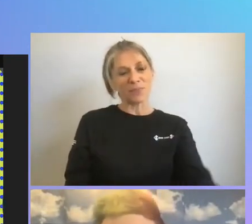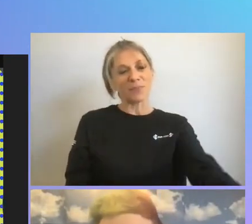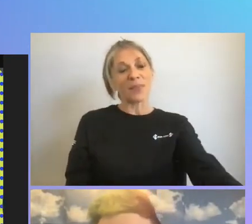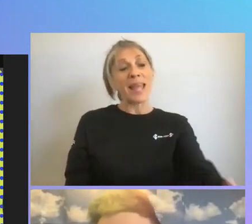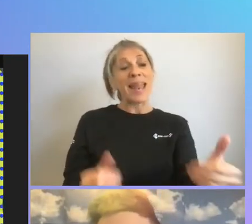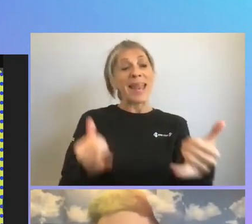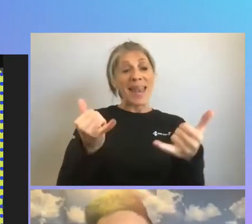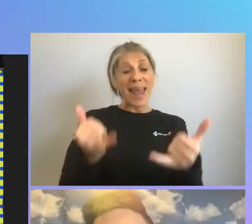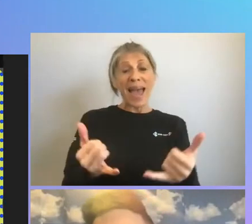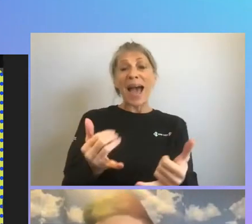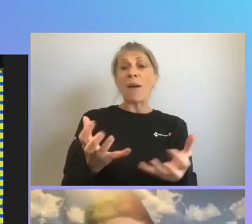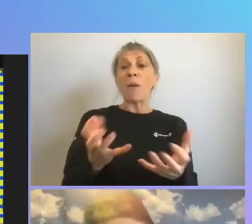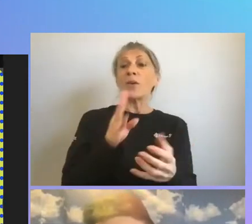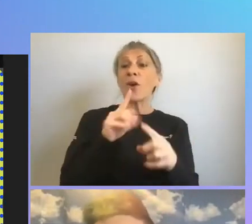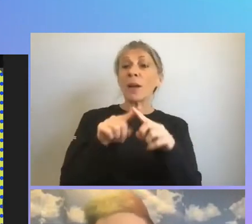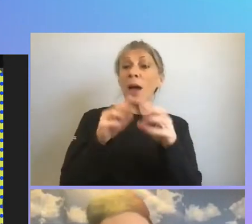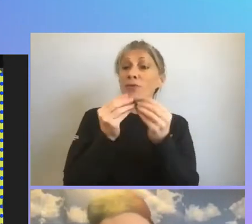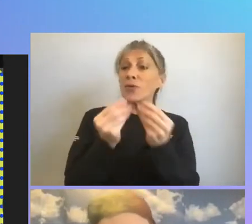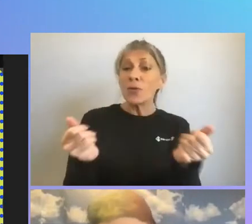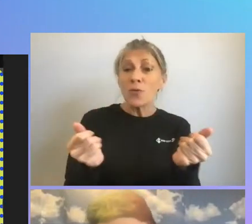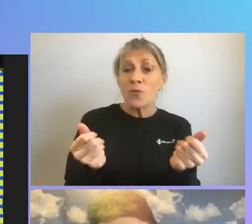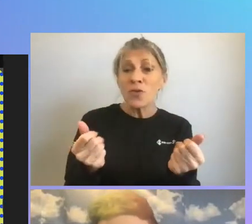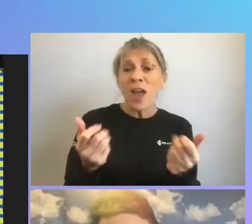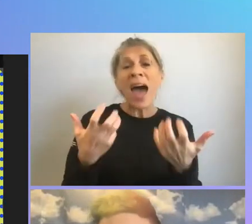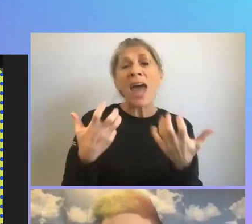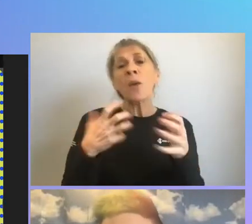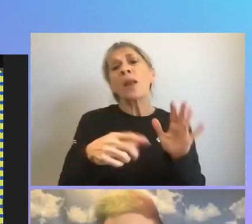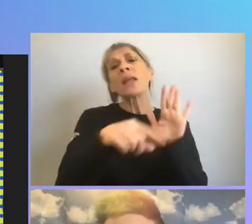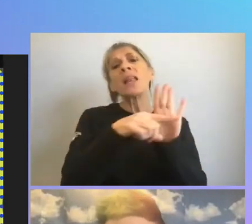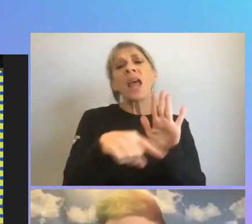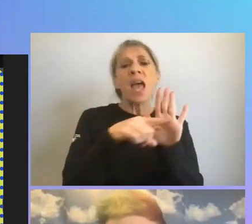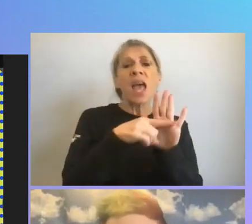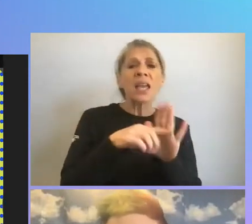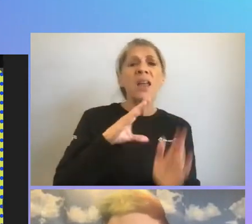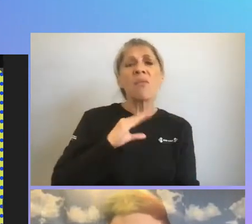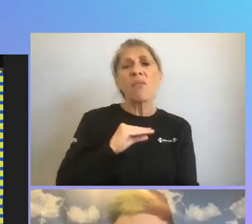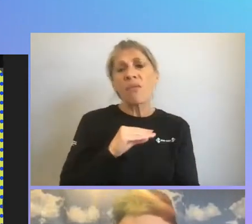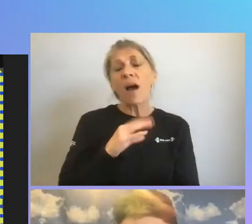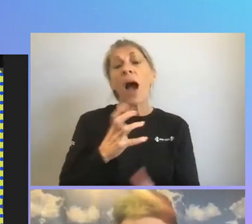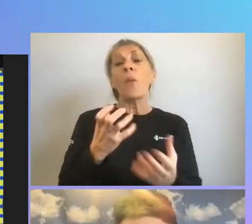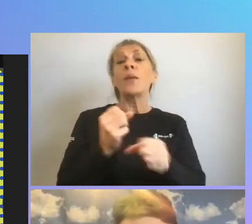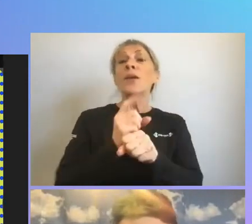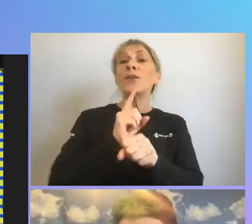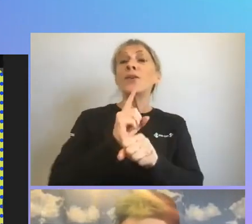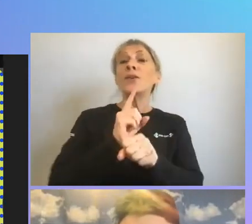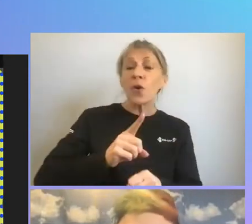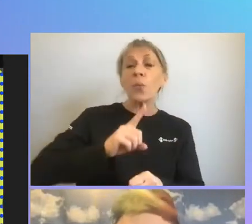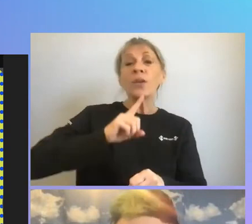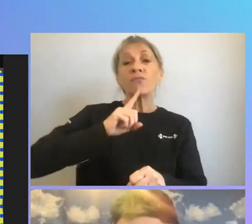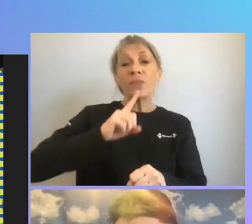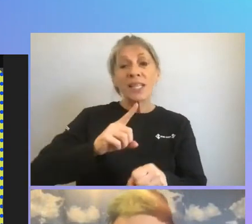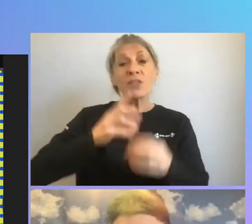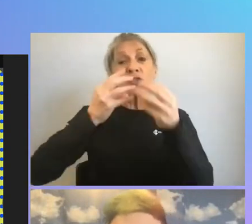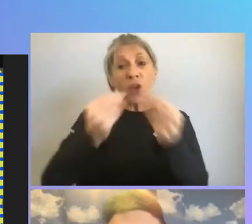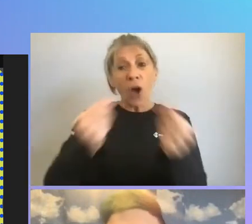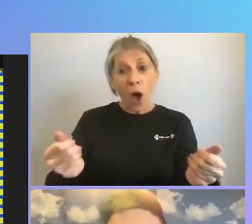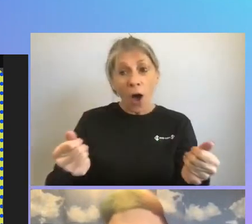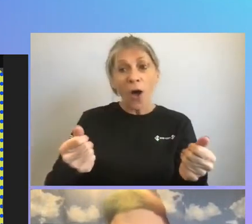want to talk about solutions because I don't want to be all doom and gloom. I want to, you know, make sure that we put out